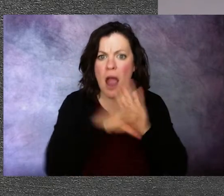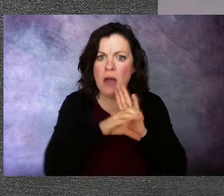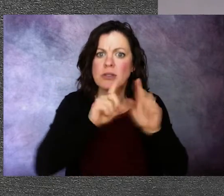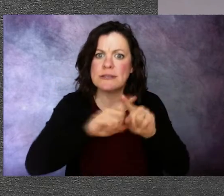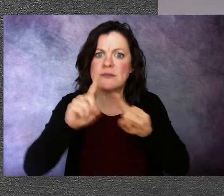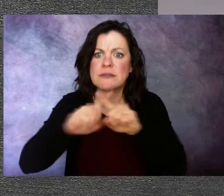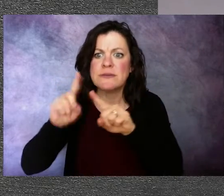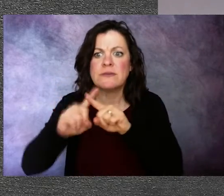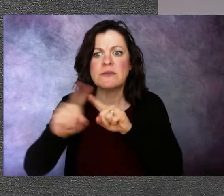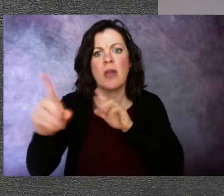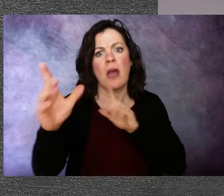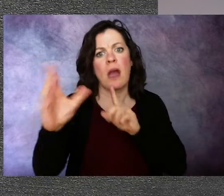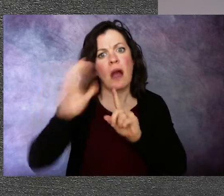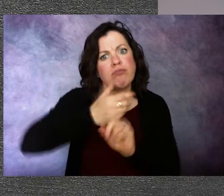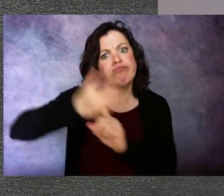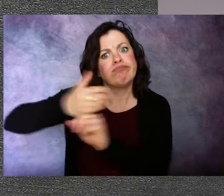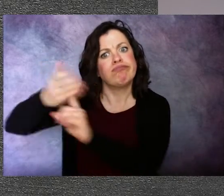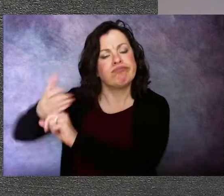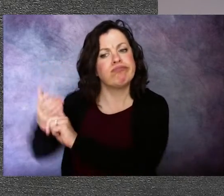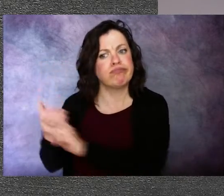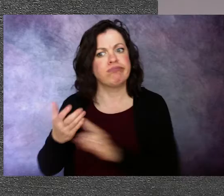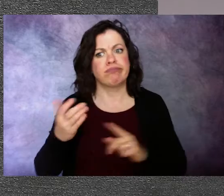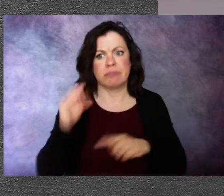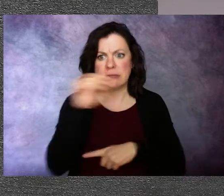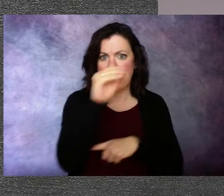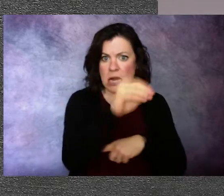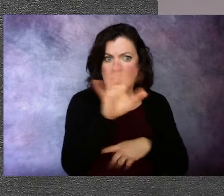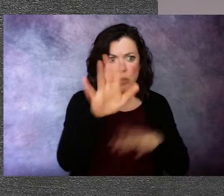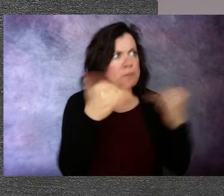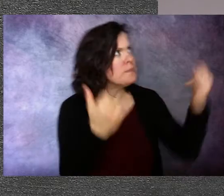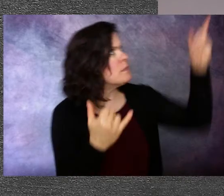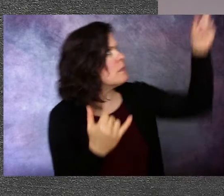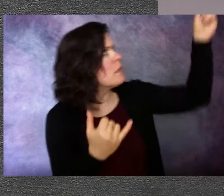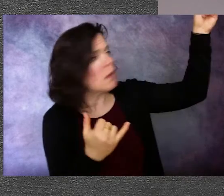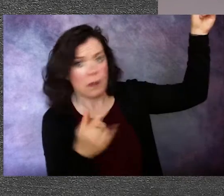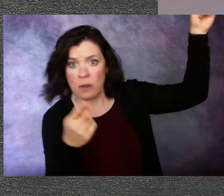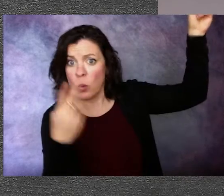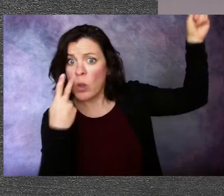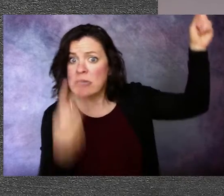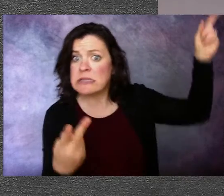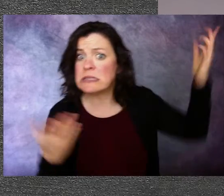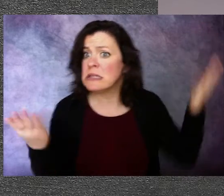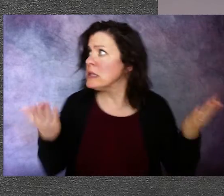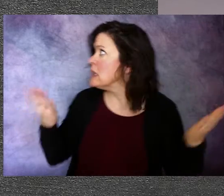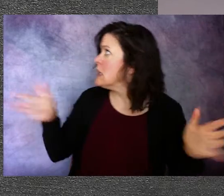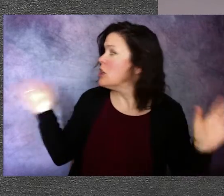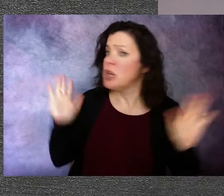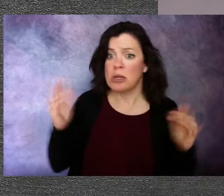Now, dinosaurs, are they around anymore? Mm mm, no, they are extinct.